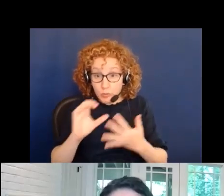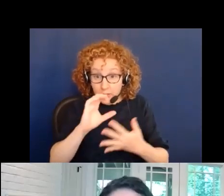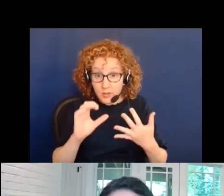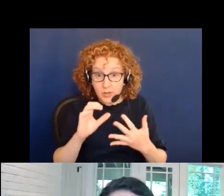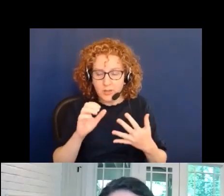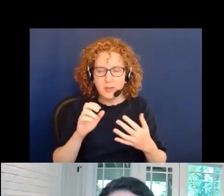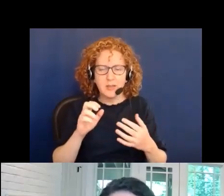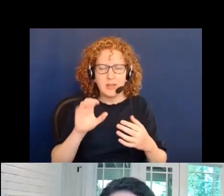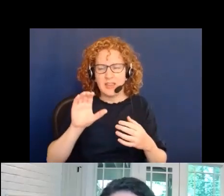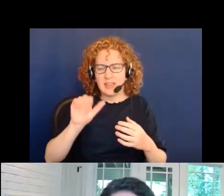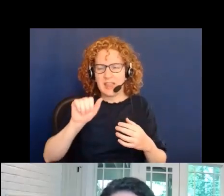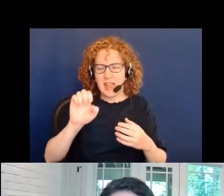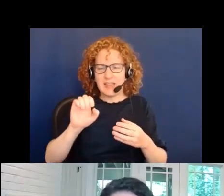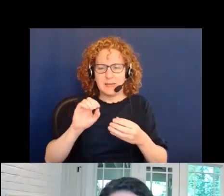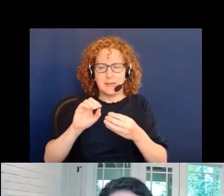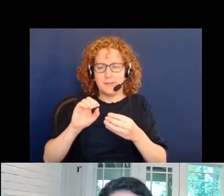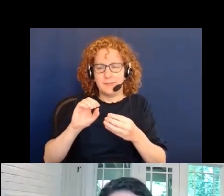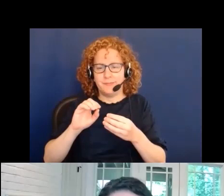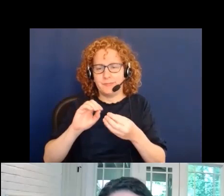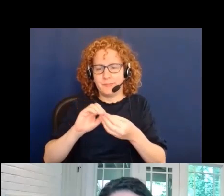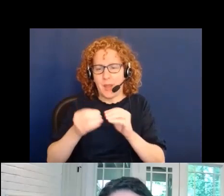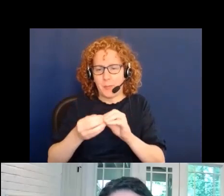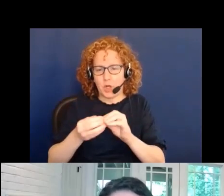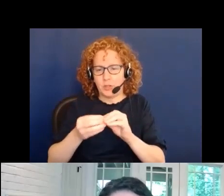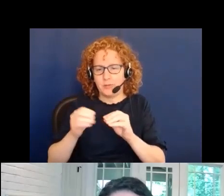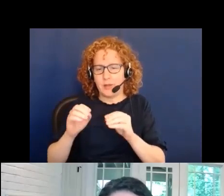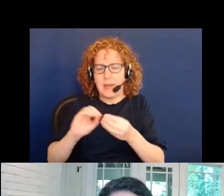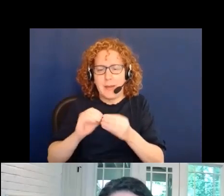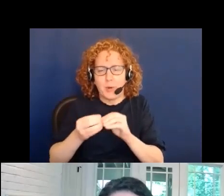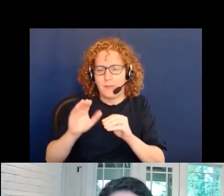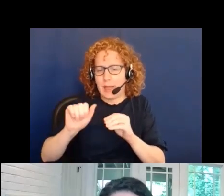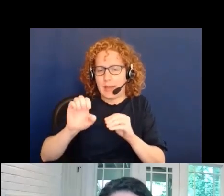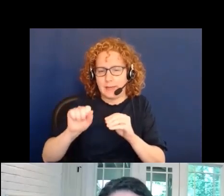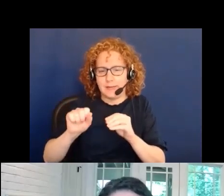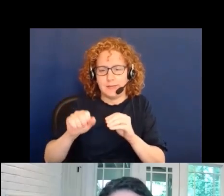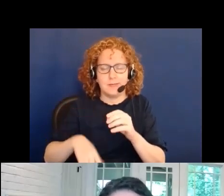provided by overseas ministries of health directly to the world health organization